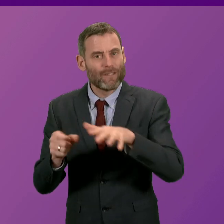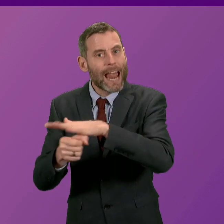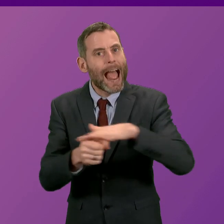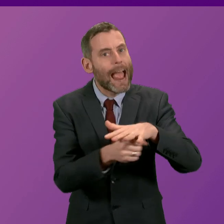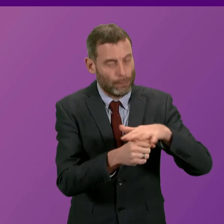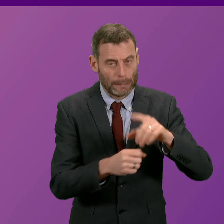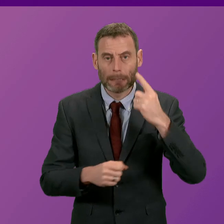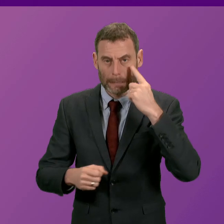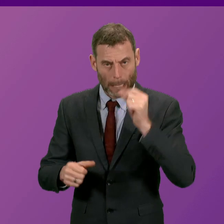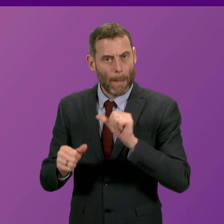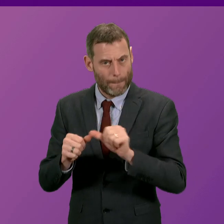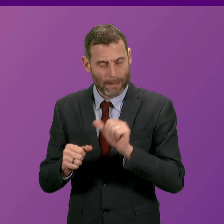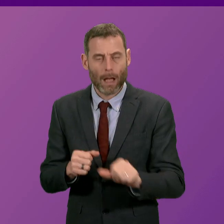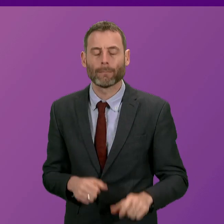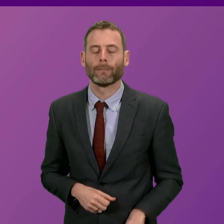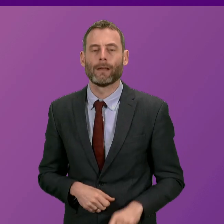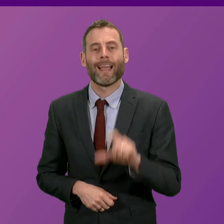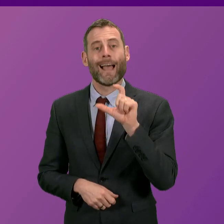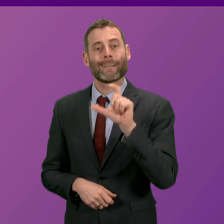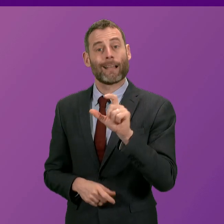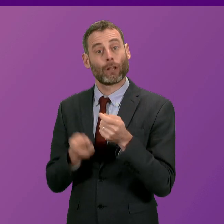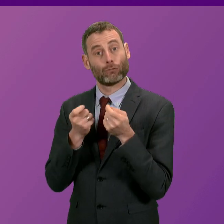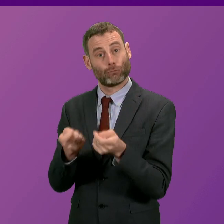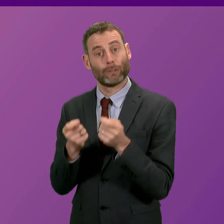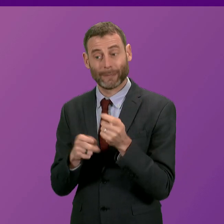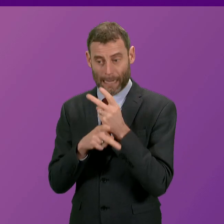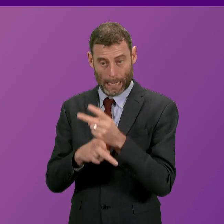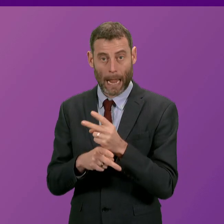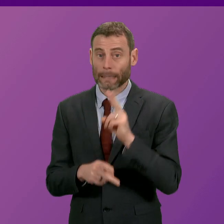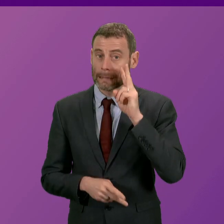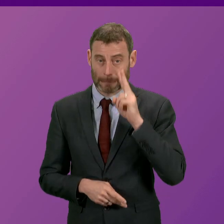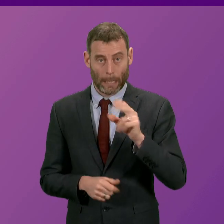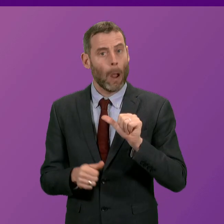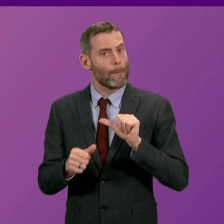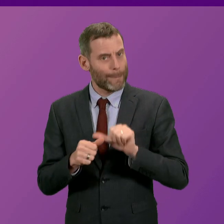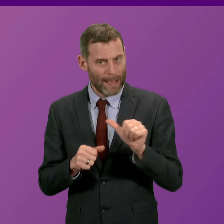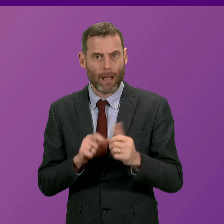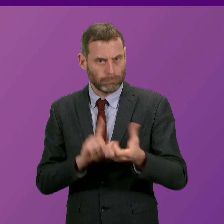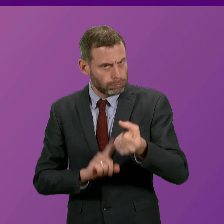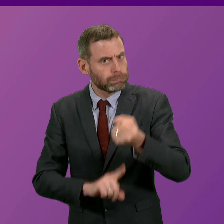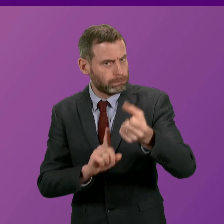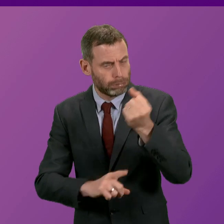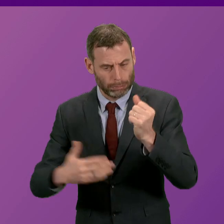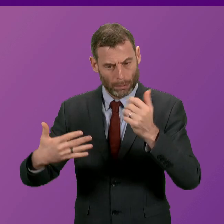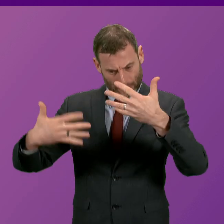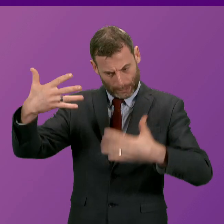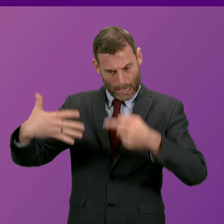In cancer care, there have been improvements in performance in relation to the 31-day standard,